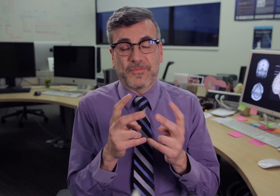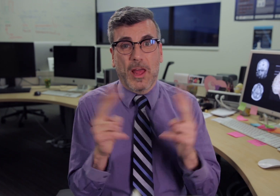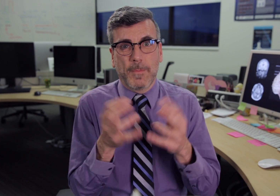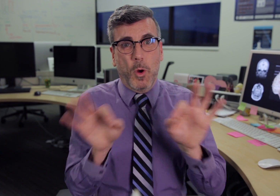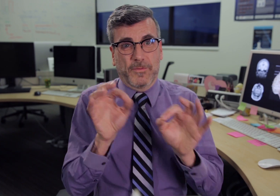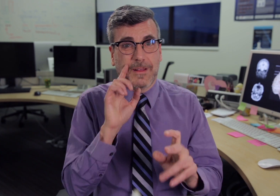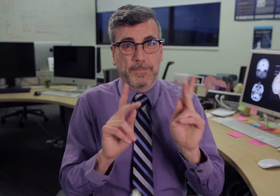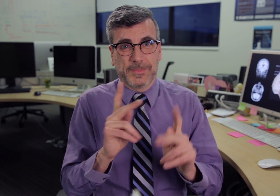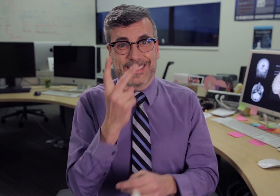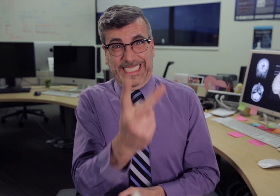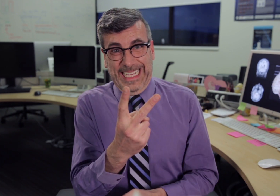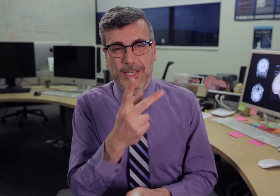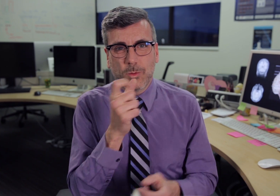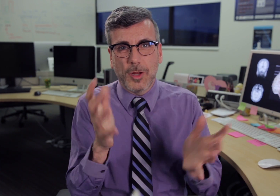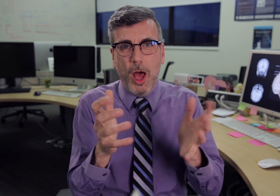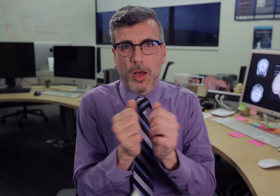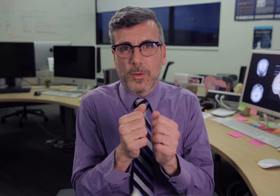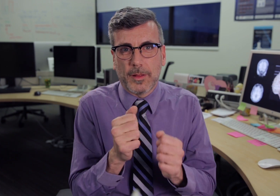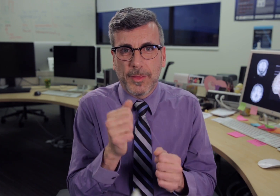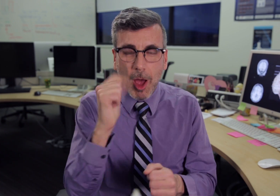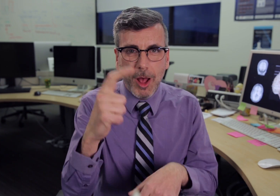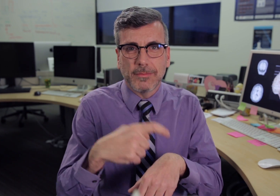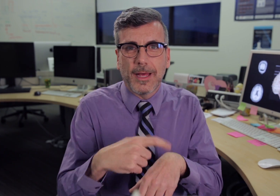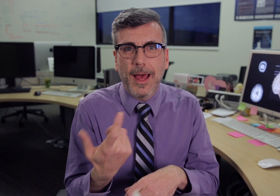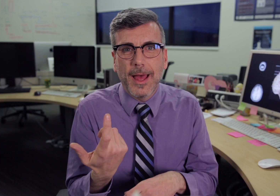Oh, it’s very important for Deaf people to see the person they're talking with at all times.